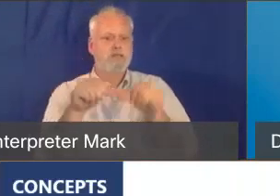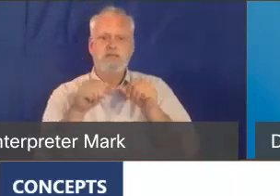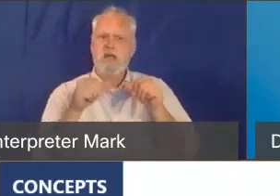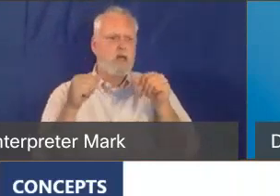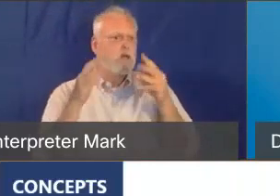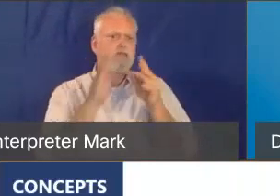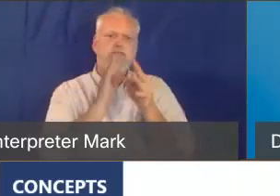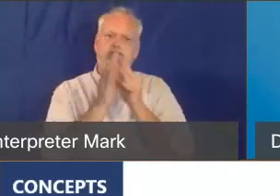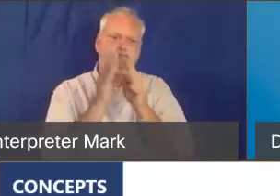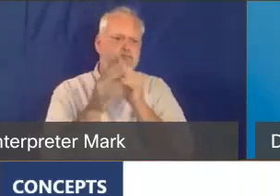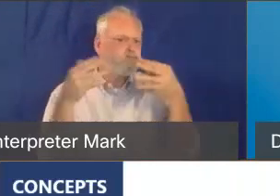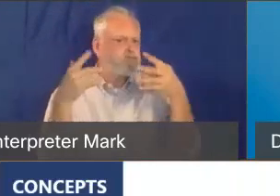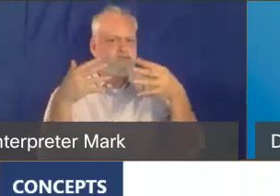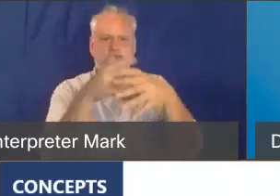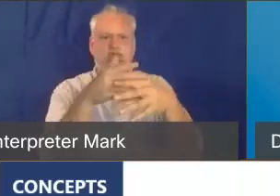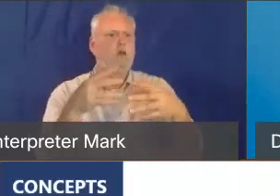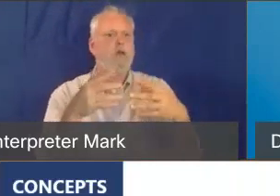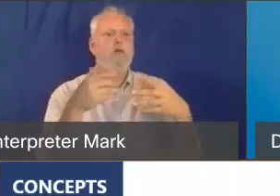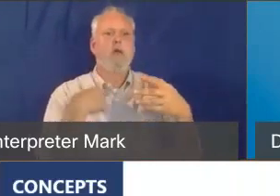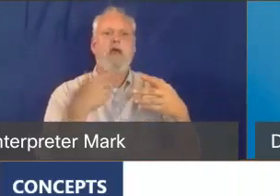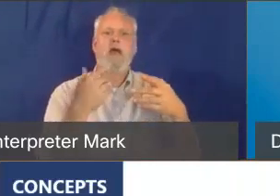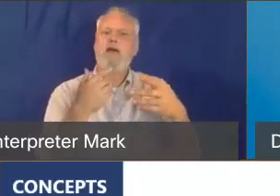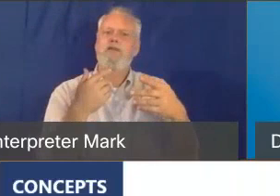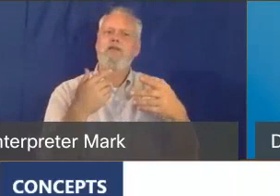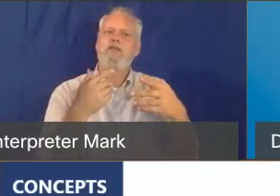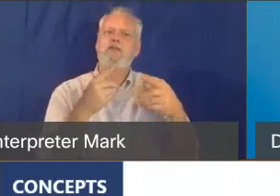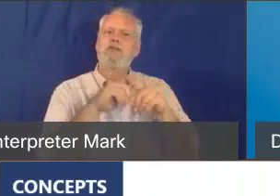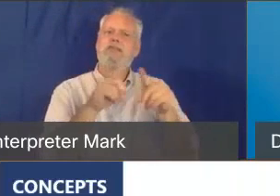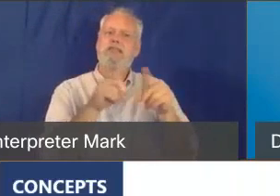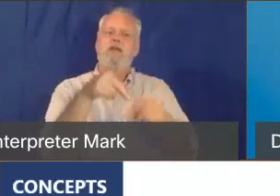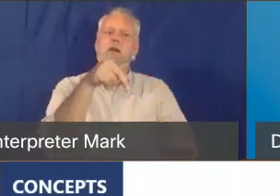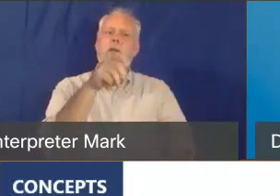And we have a couple of what we call permissive turning movements. So we have a permissive left turn.